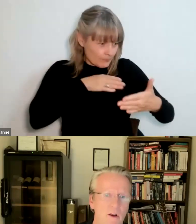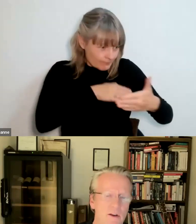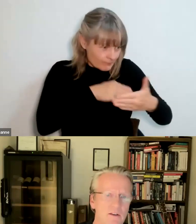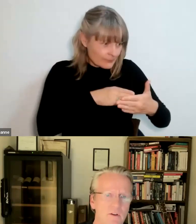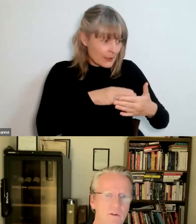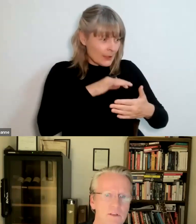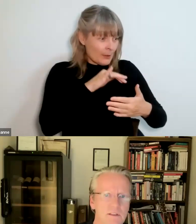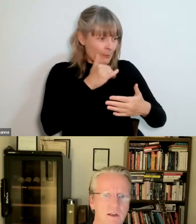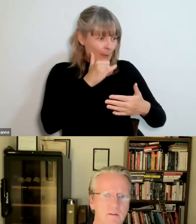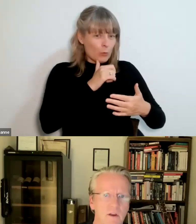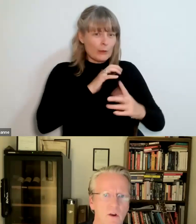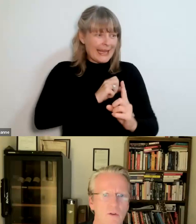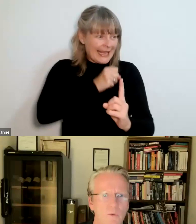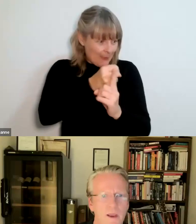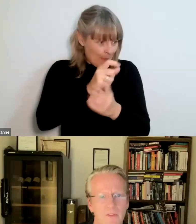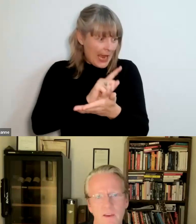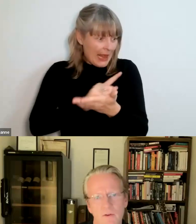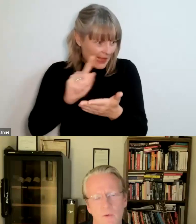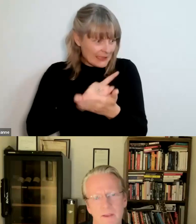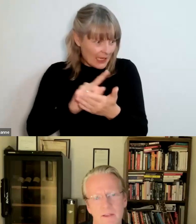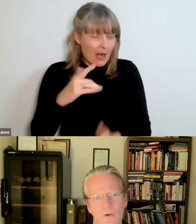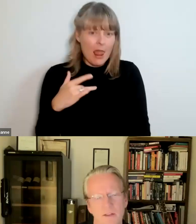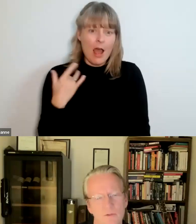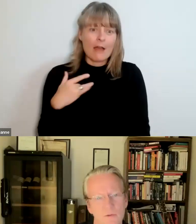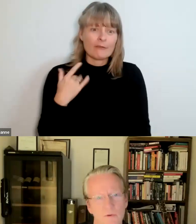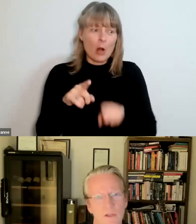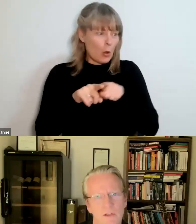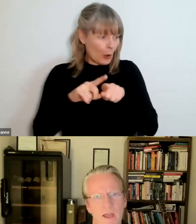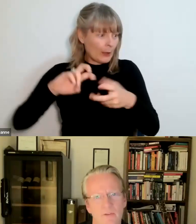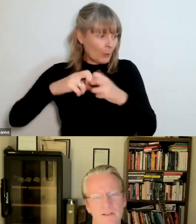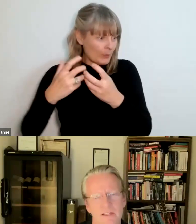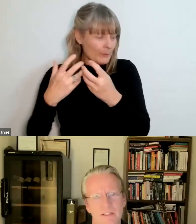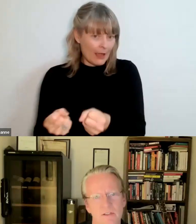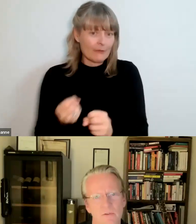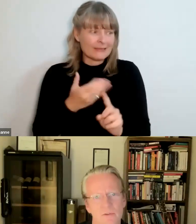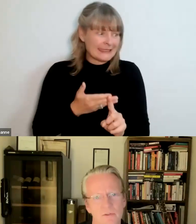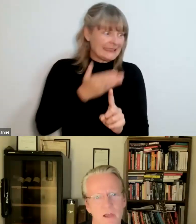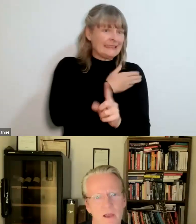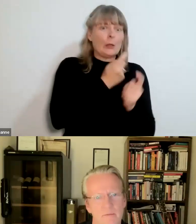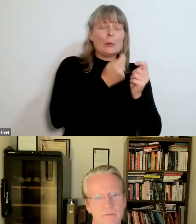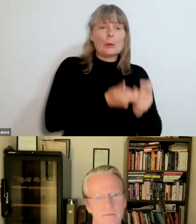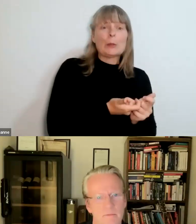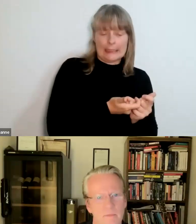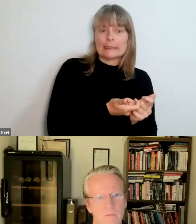is known for the early intervention system, trying to identify early the issues that may prevent an